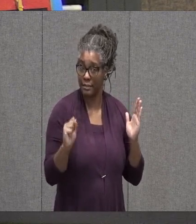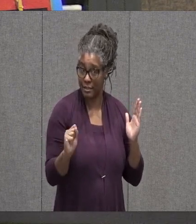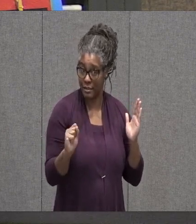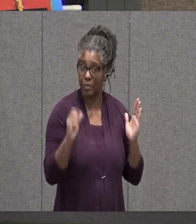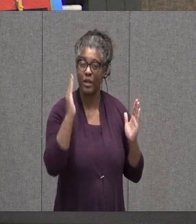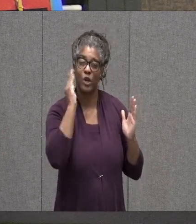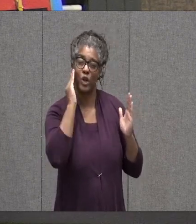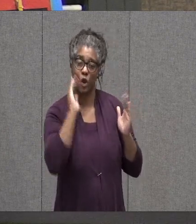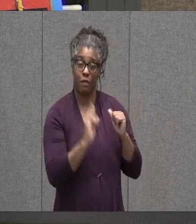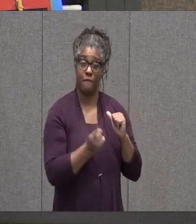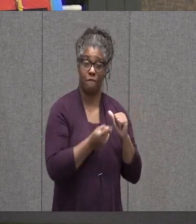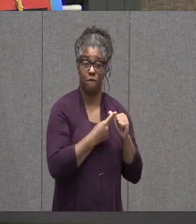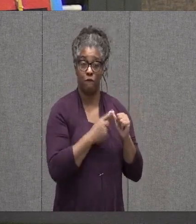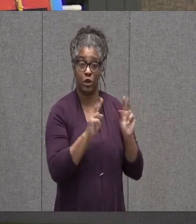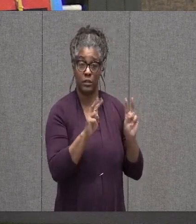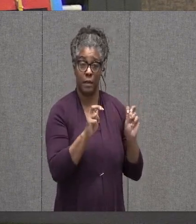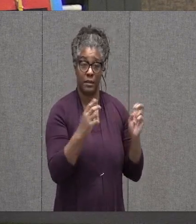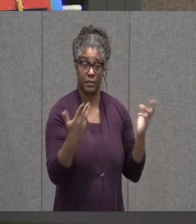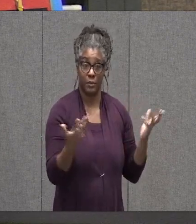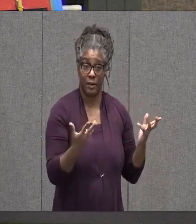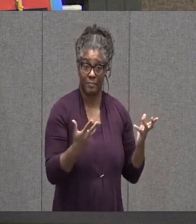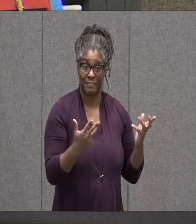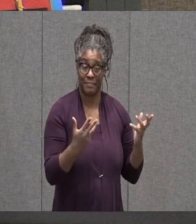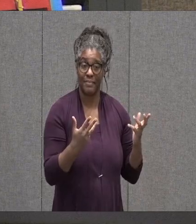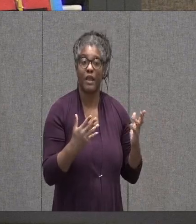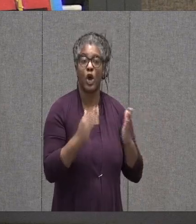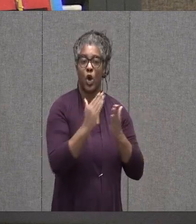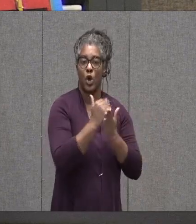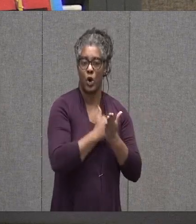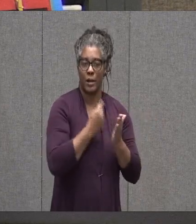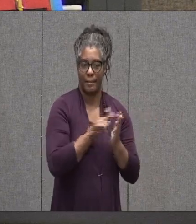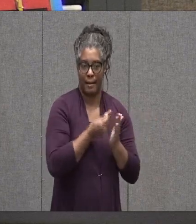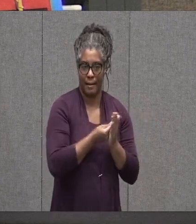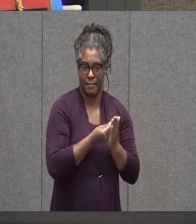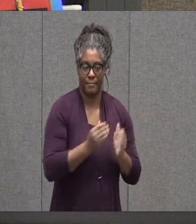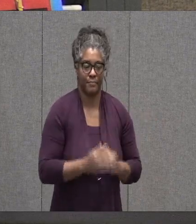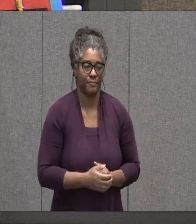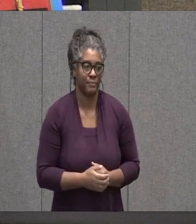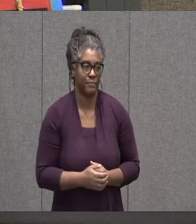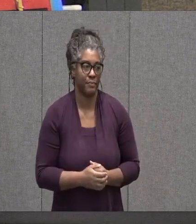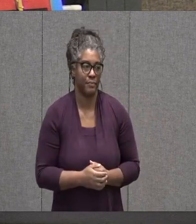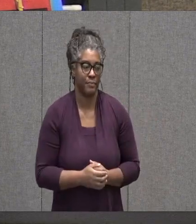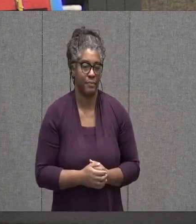So, let's see what they have to say about earning money. Earning money.